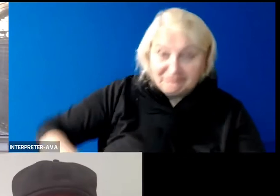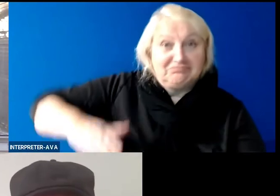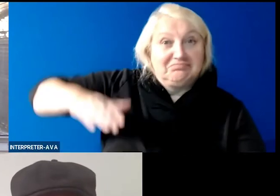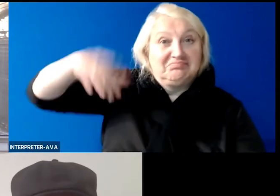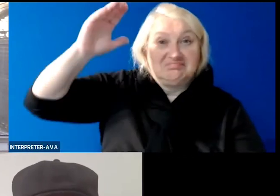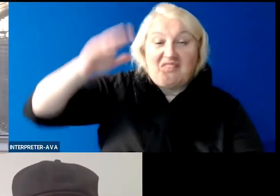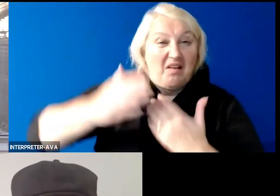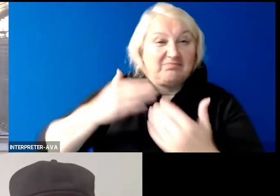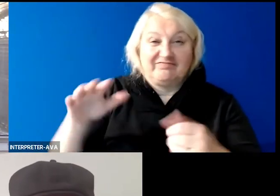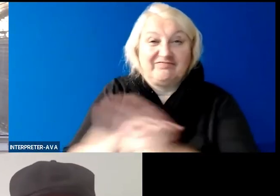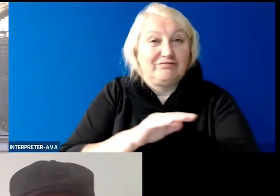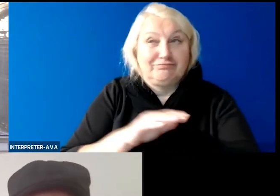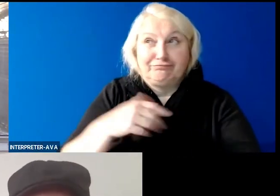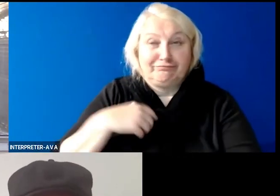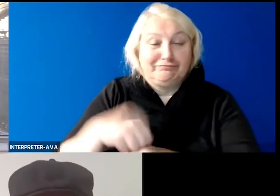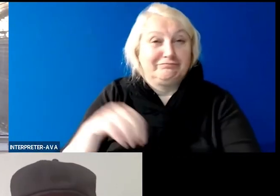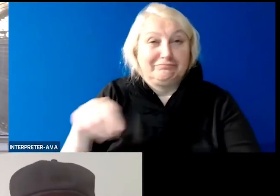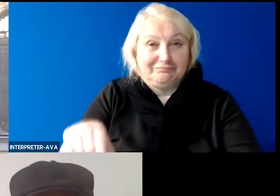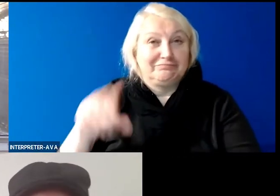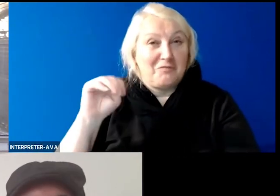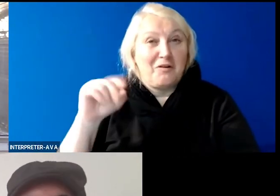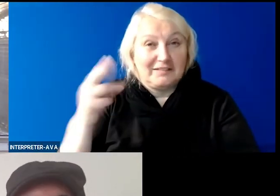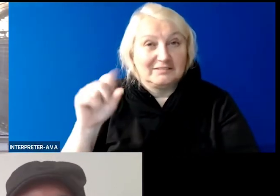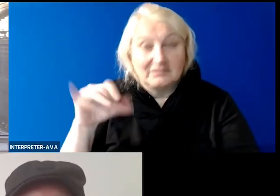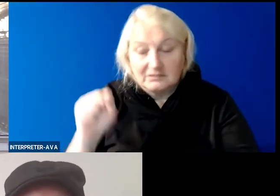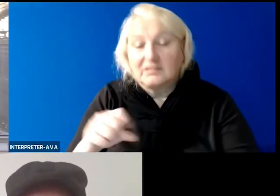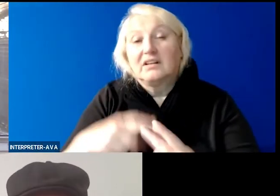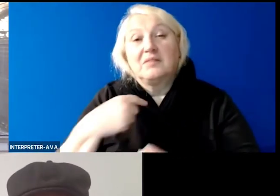I'm an artist and I have a Master's in Art Therapy from Concordia University.